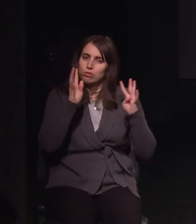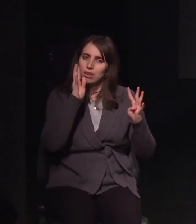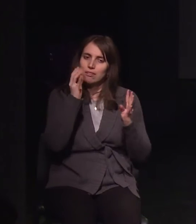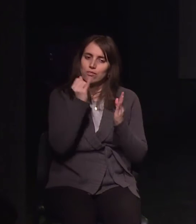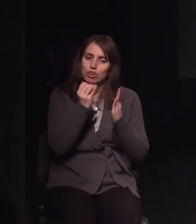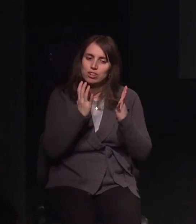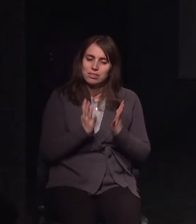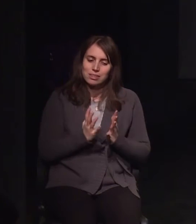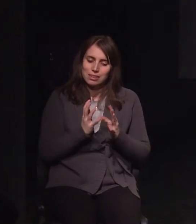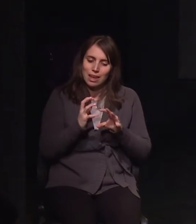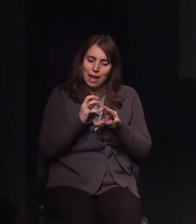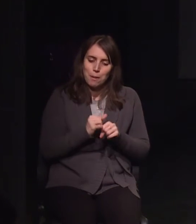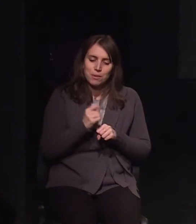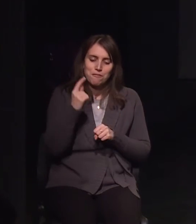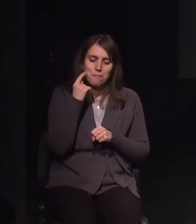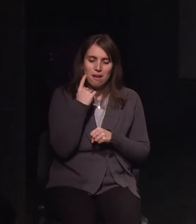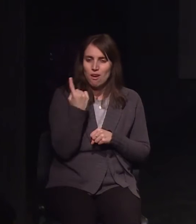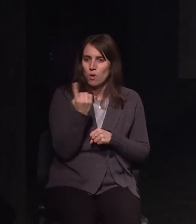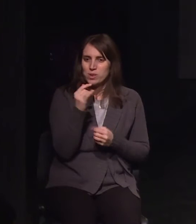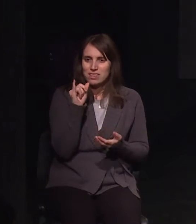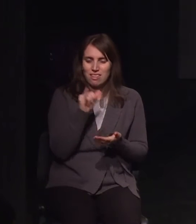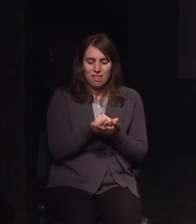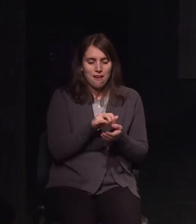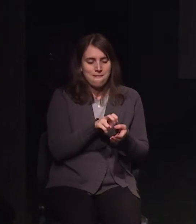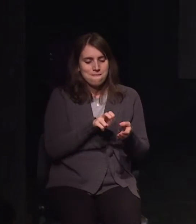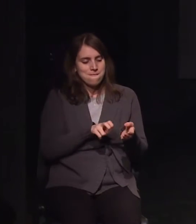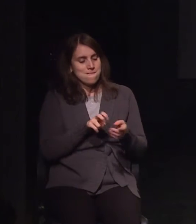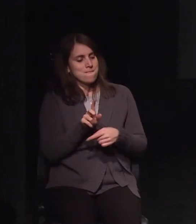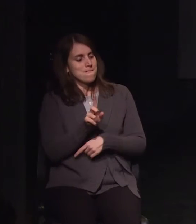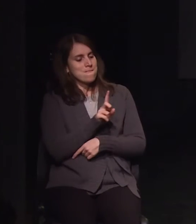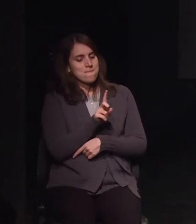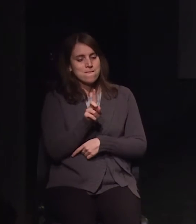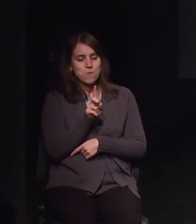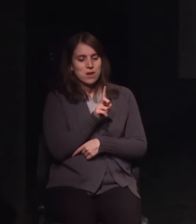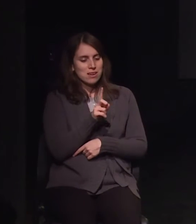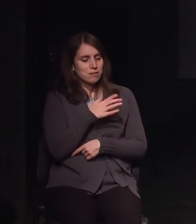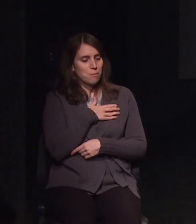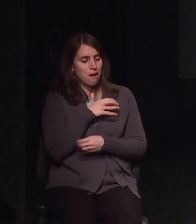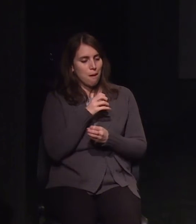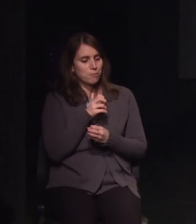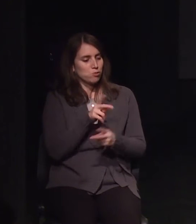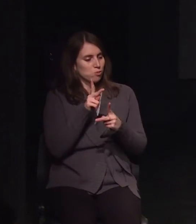And it’s simply taking a step back occasionally and saying, where’s my entrypoint?